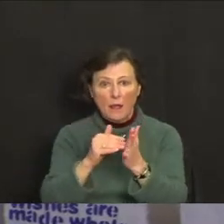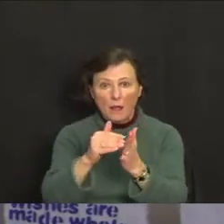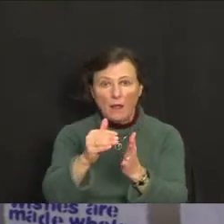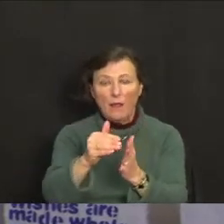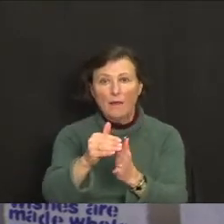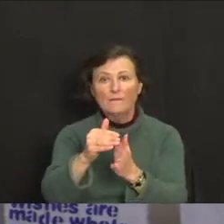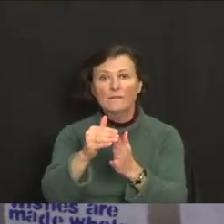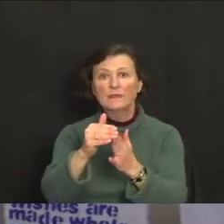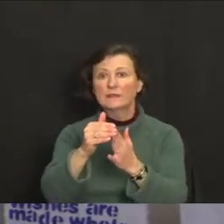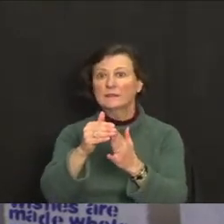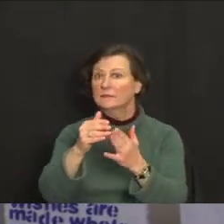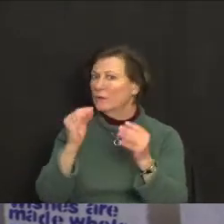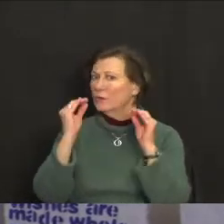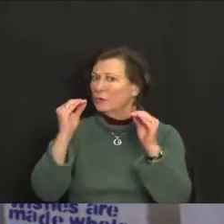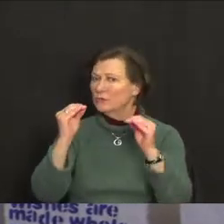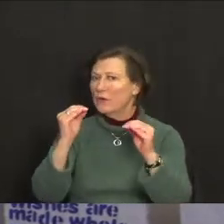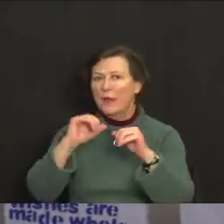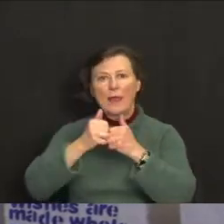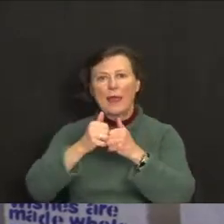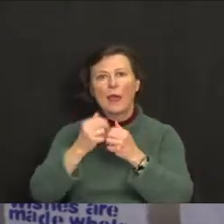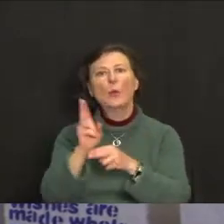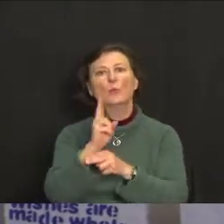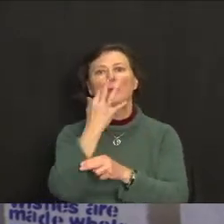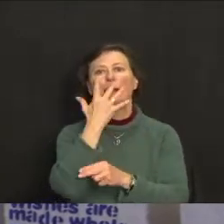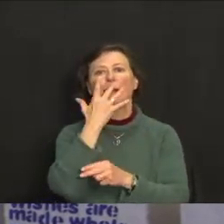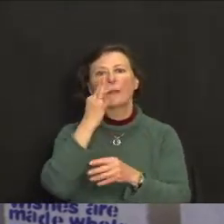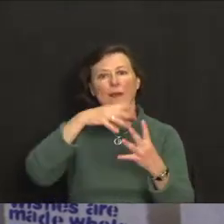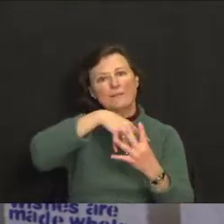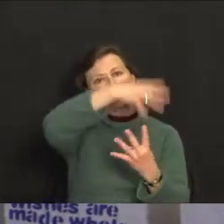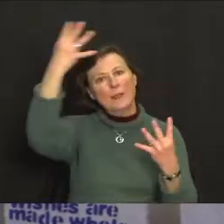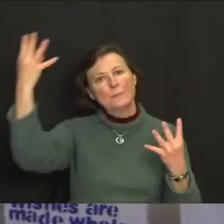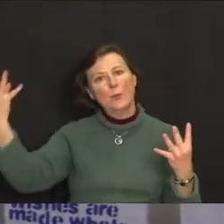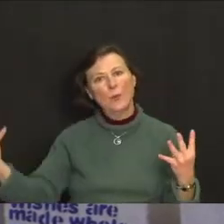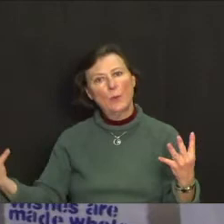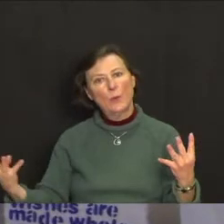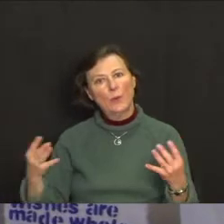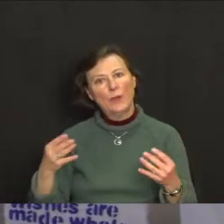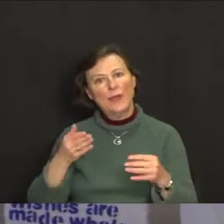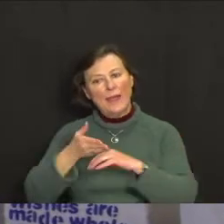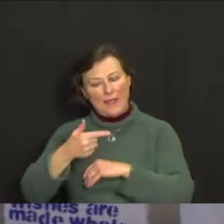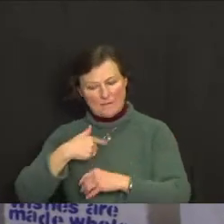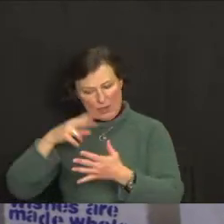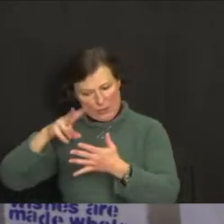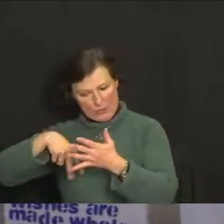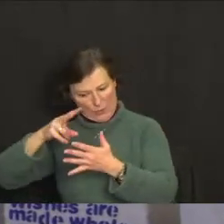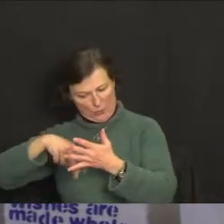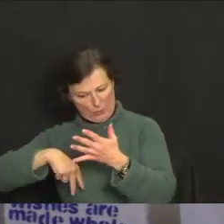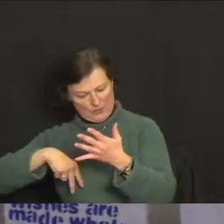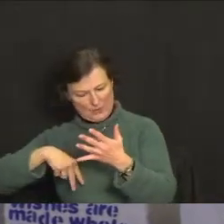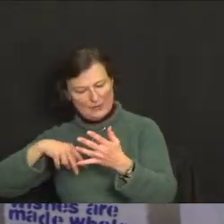using the colors of the rainbow and after reading the sermon that Reverend Craig Moro is going